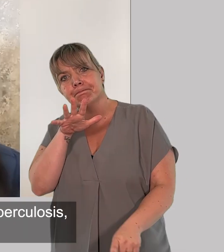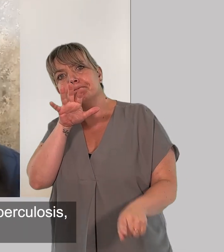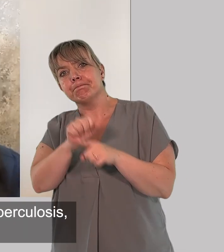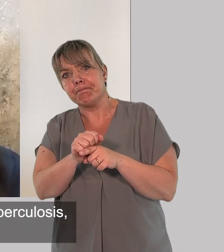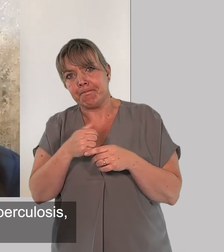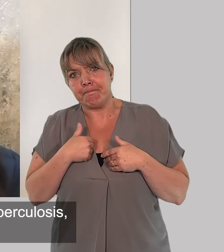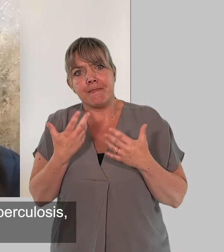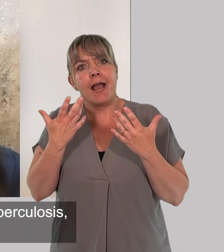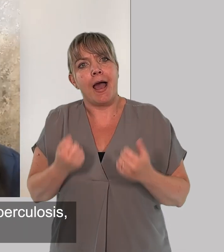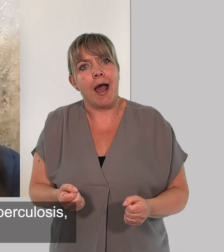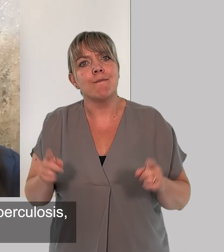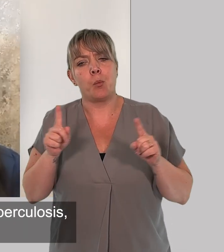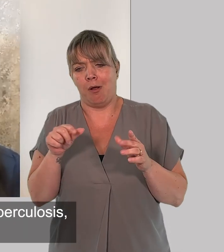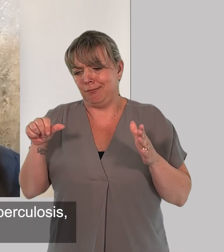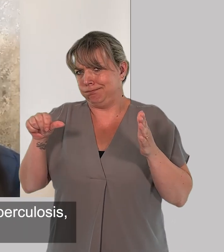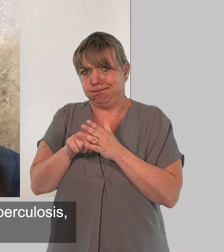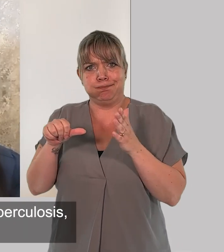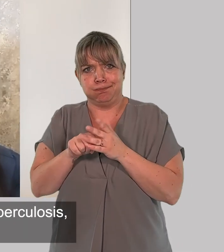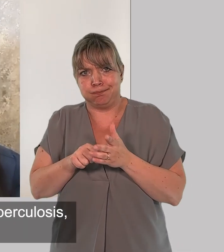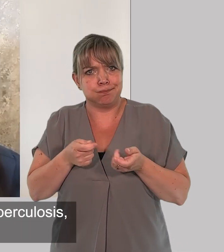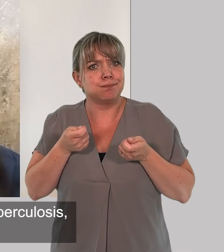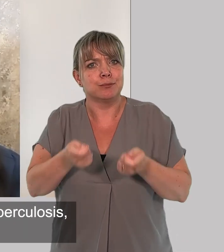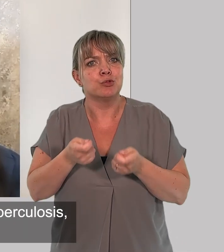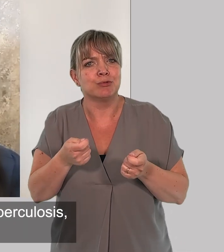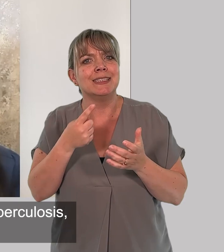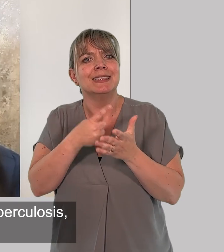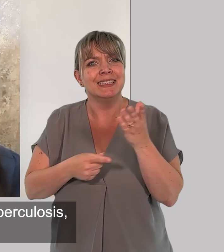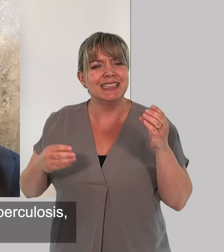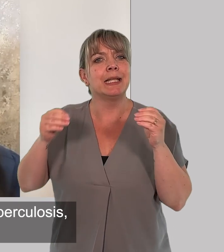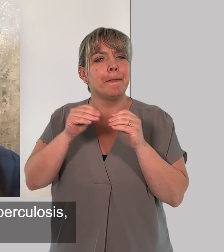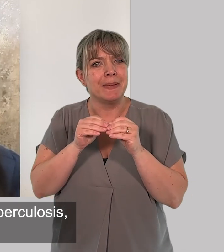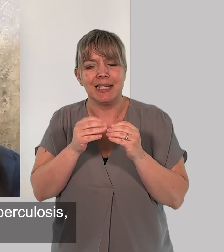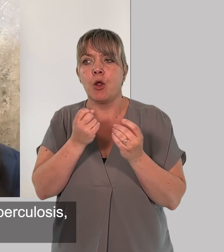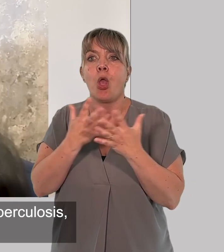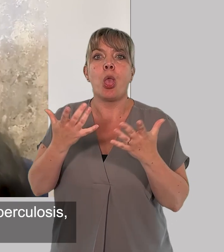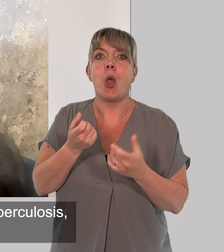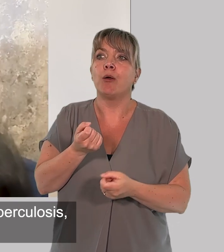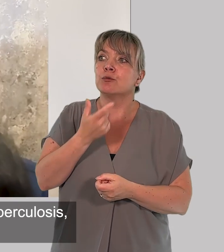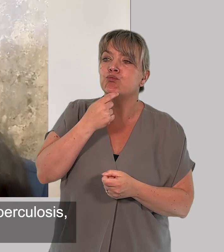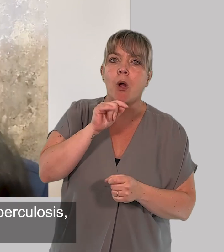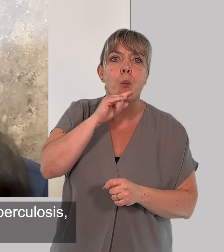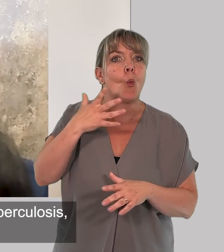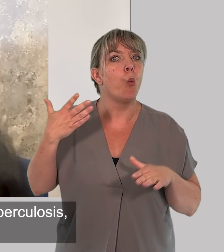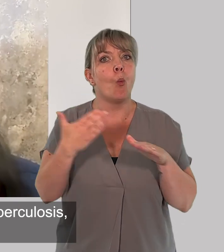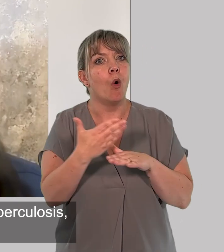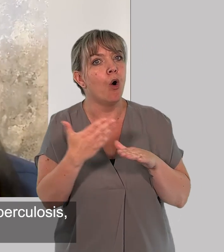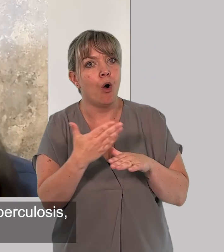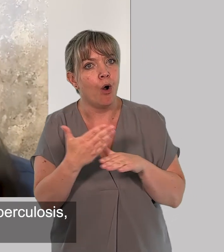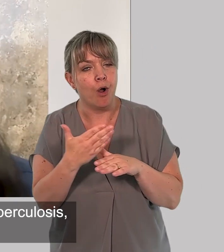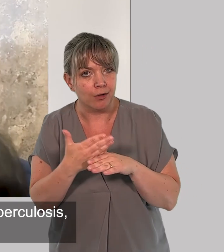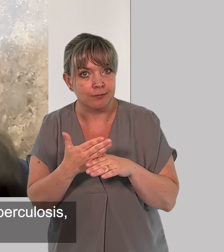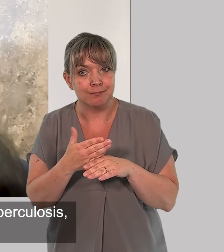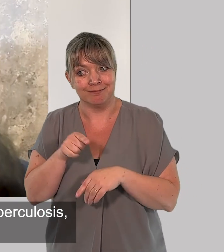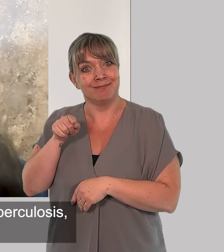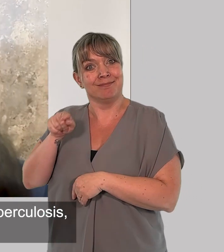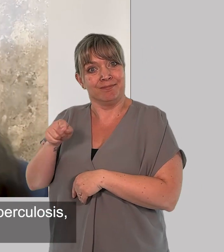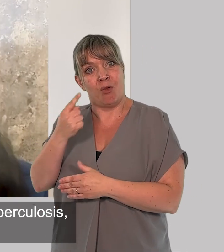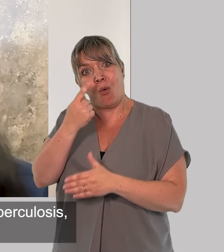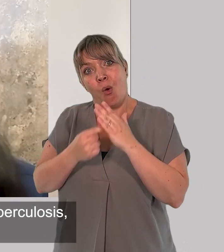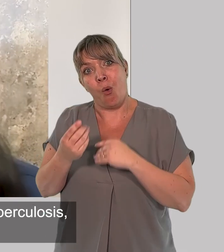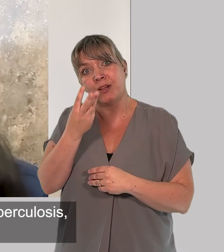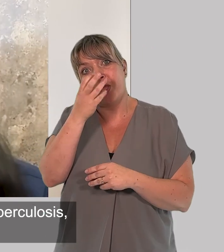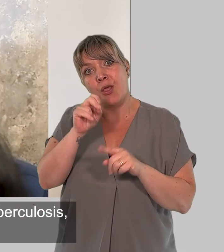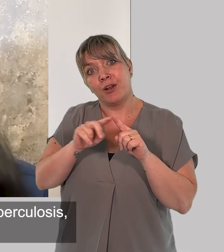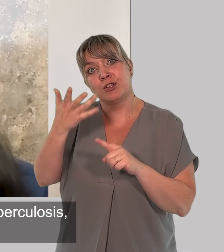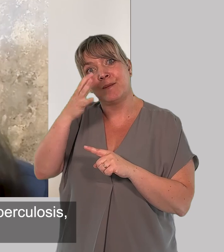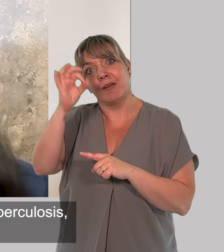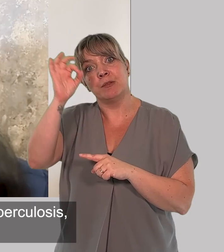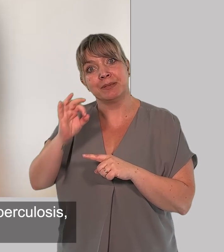I was diagnosed with an extensive drug-resistant tuberculosis, in which only 30-50 percent of people survive.